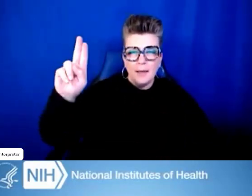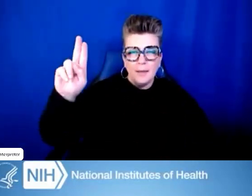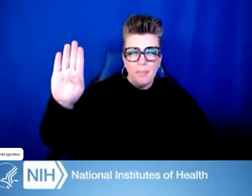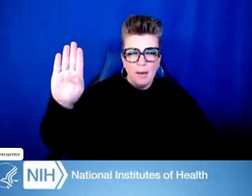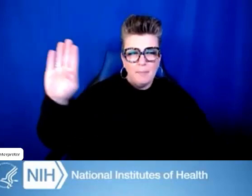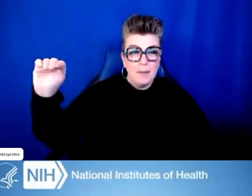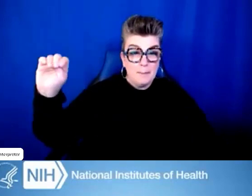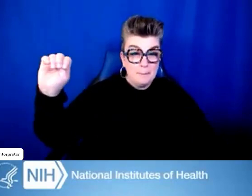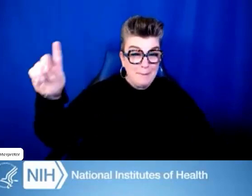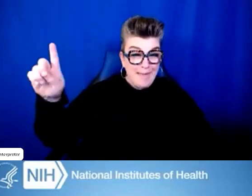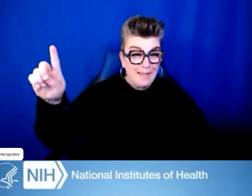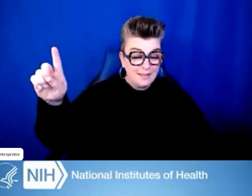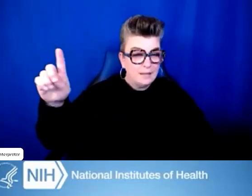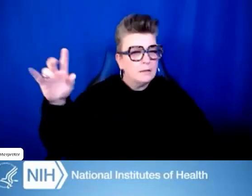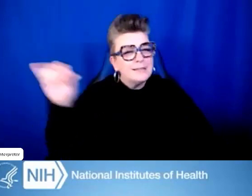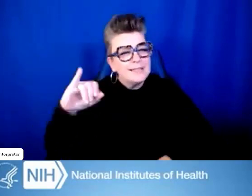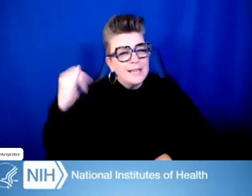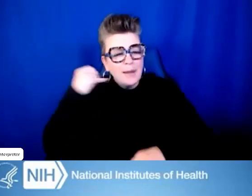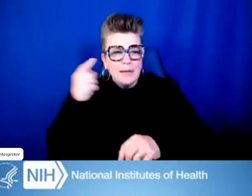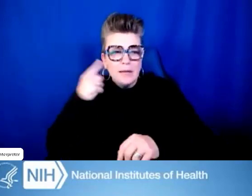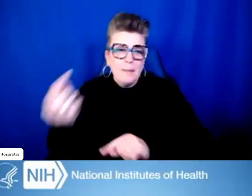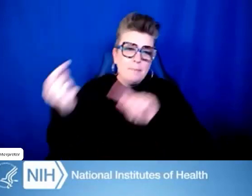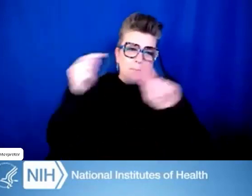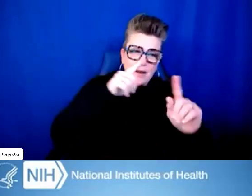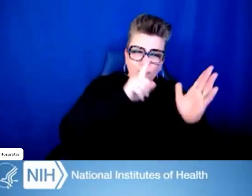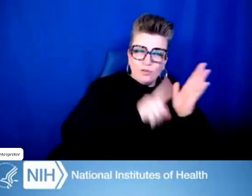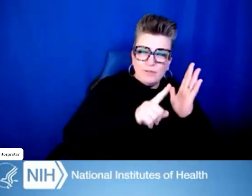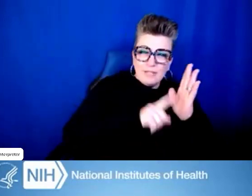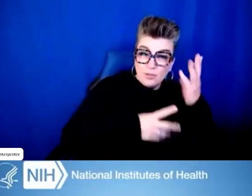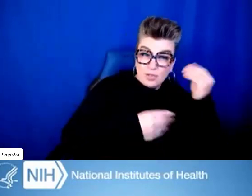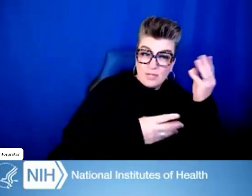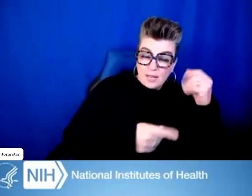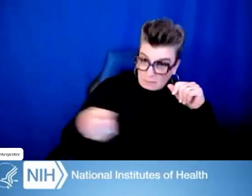Taunton, do you want to take this one? Taunton Paine: Yeah, so as I think I mentioned earlier, you know, NIH actually already